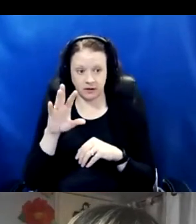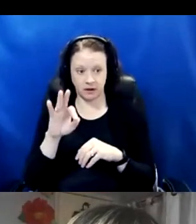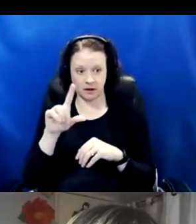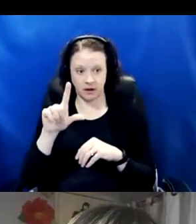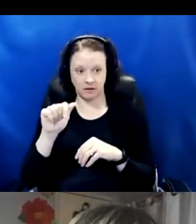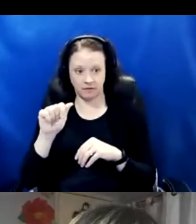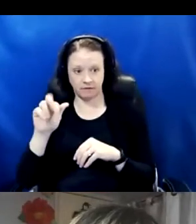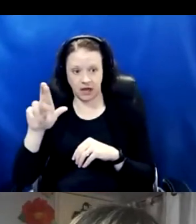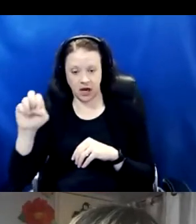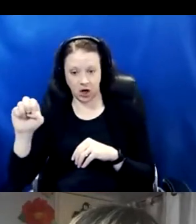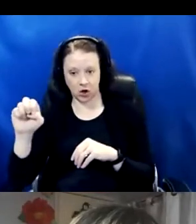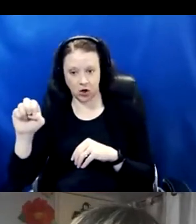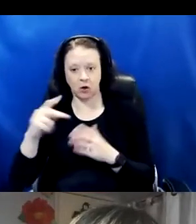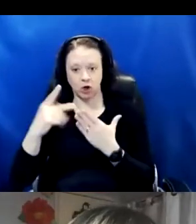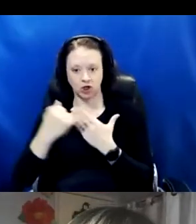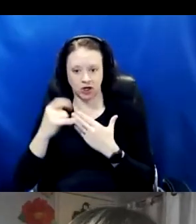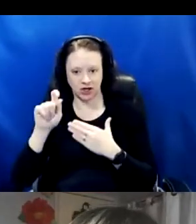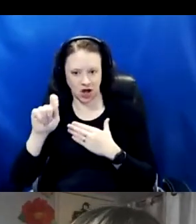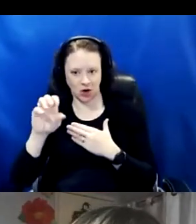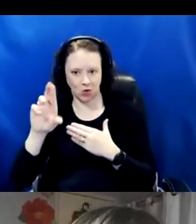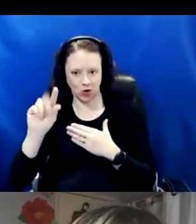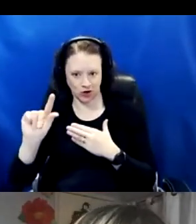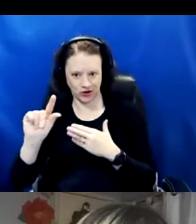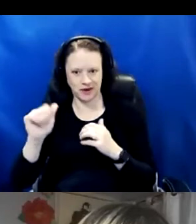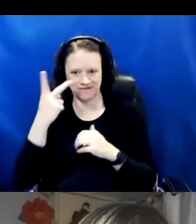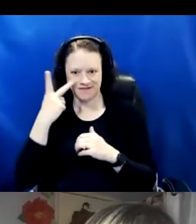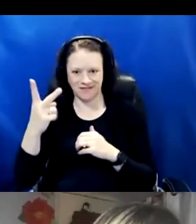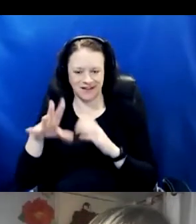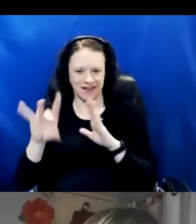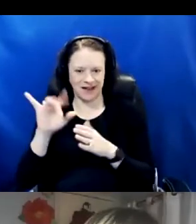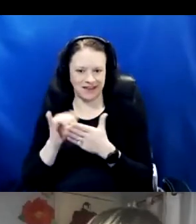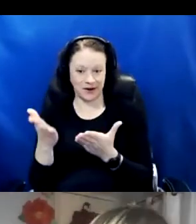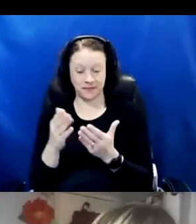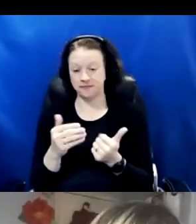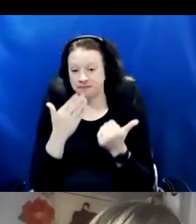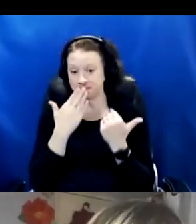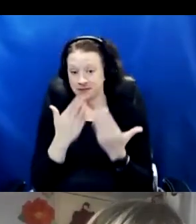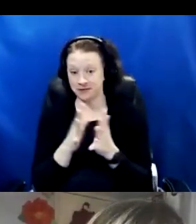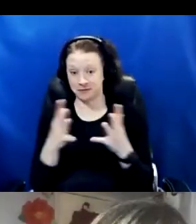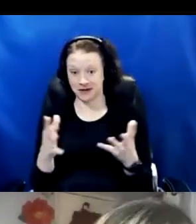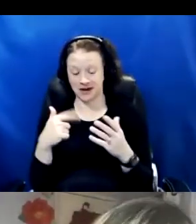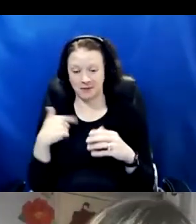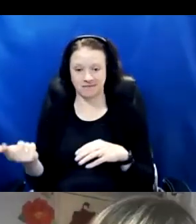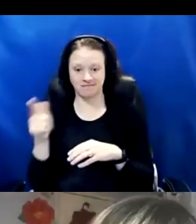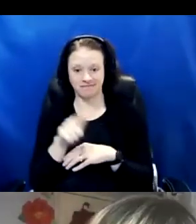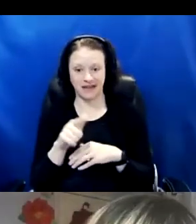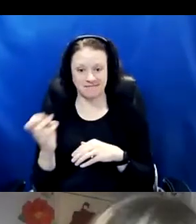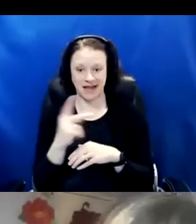You'll be able to find it there. So thank you so much, and I will go back to Claudia now.